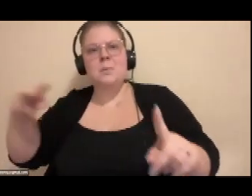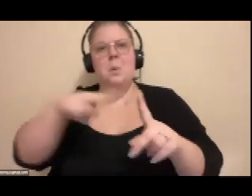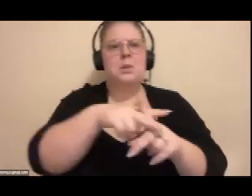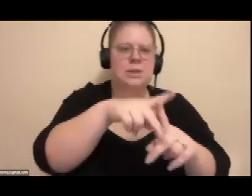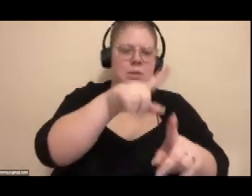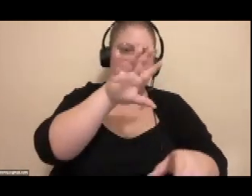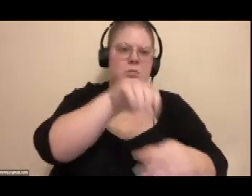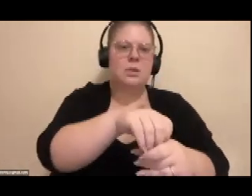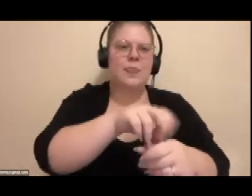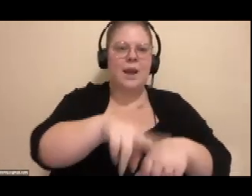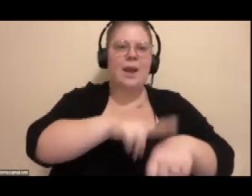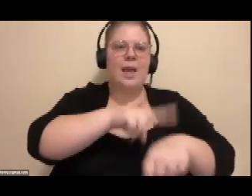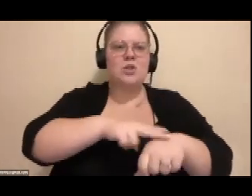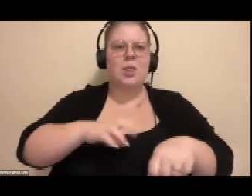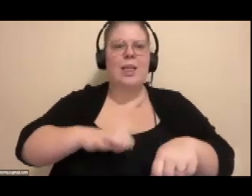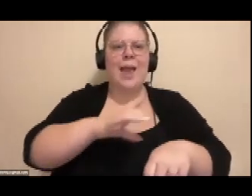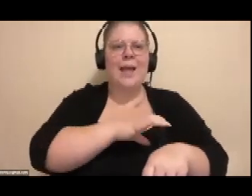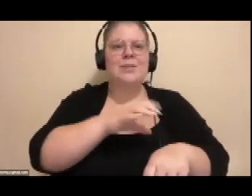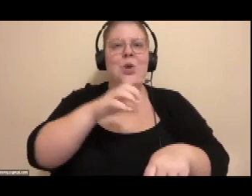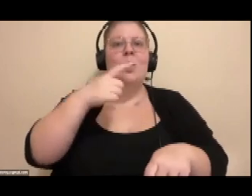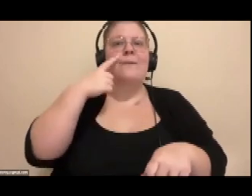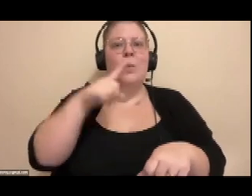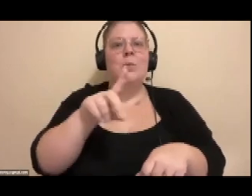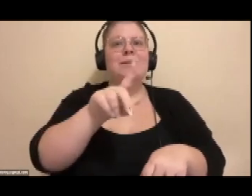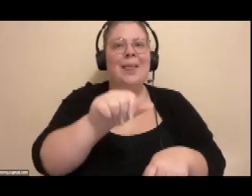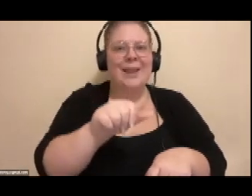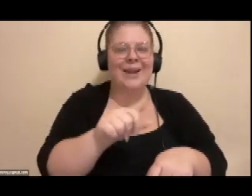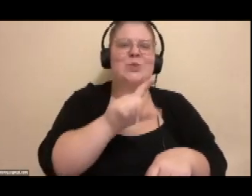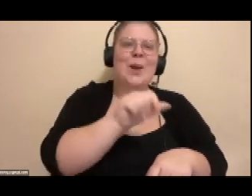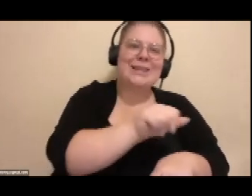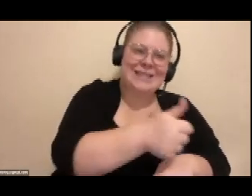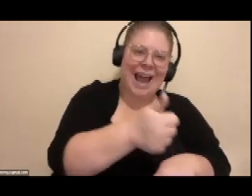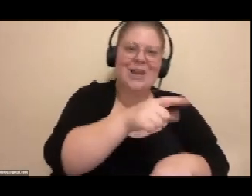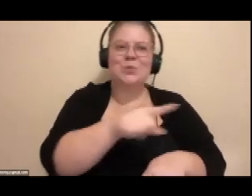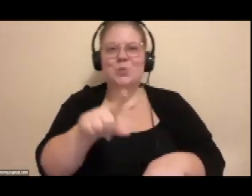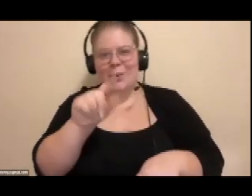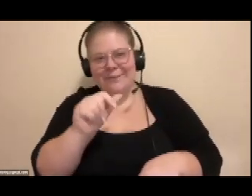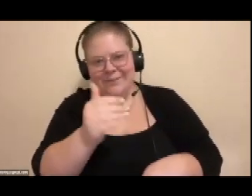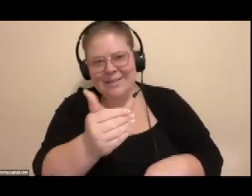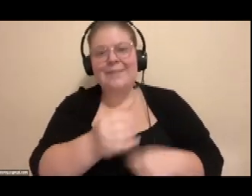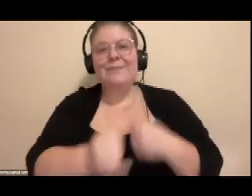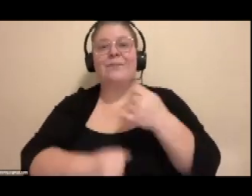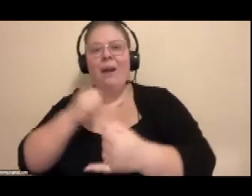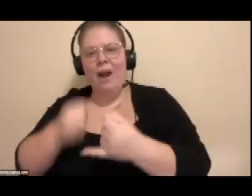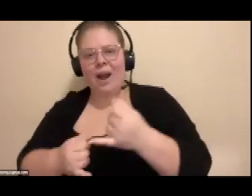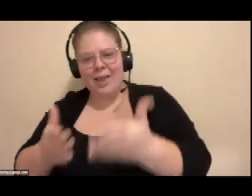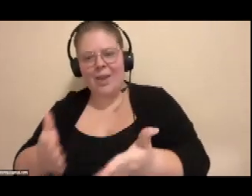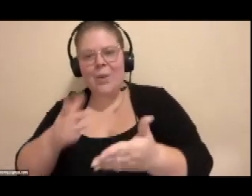2010-2015 And last but certainly not least, we have Natalie Kean,